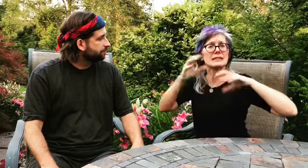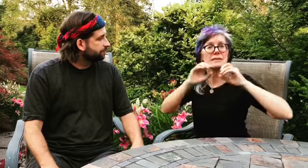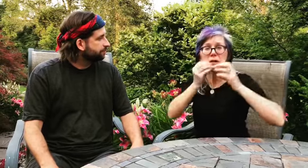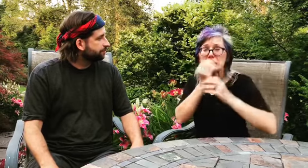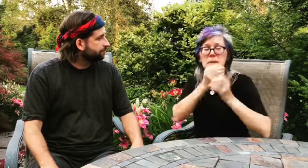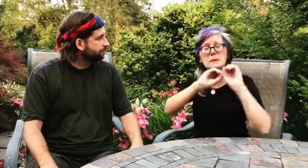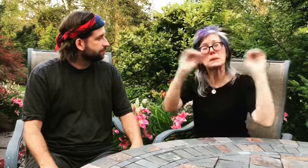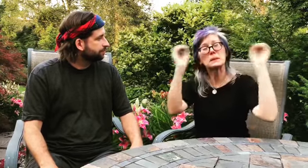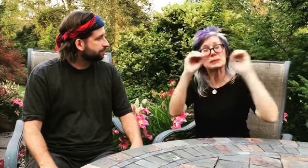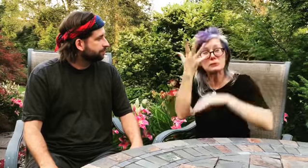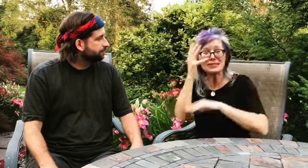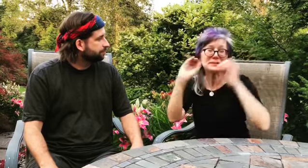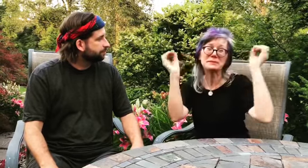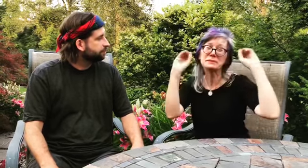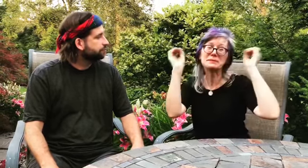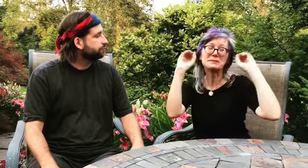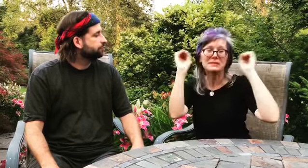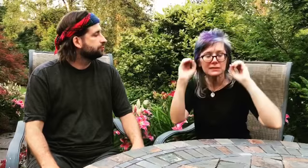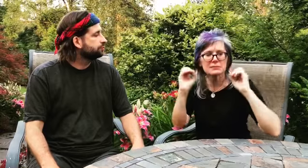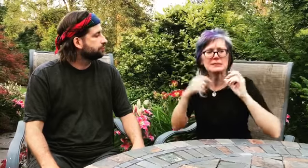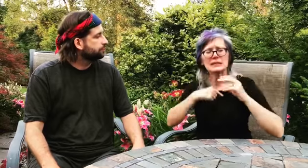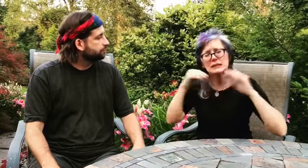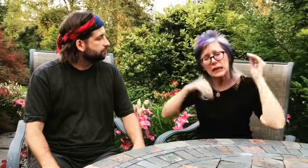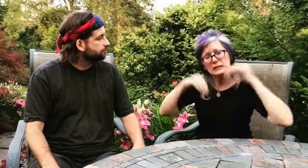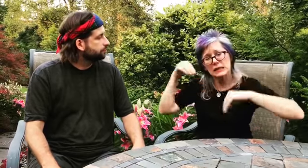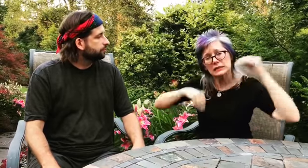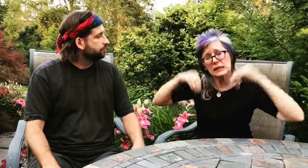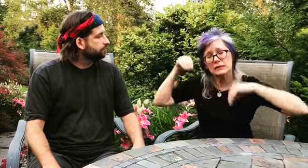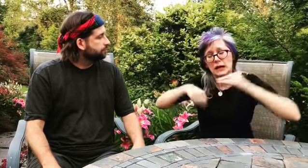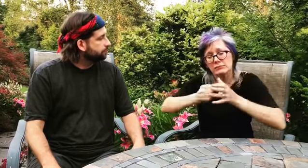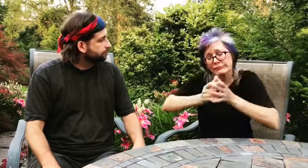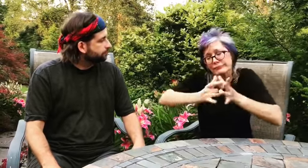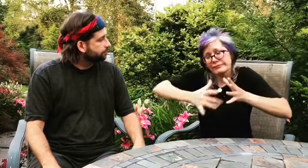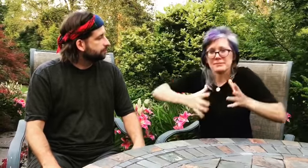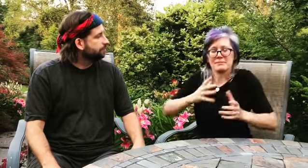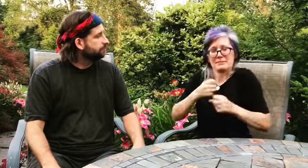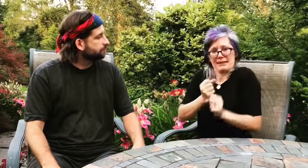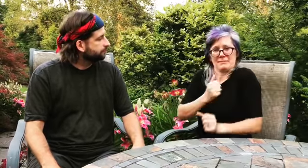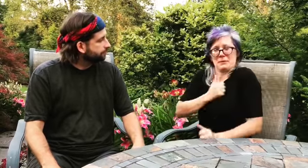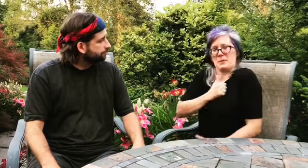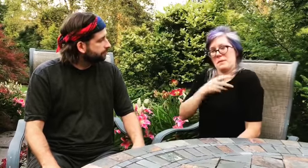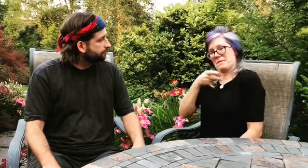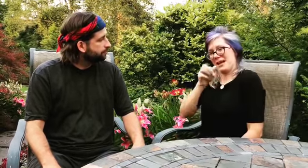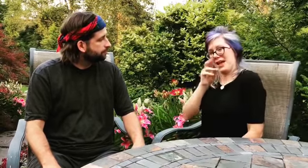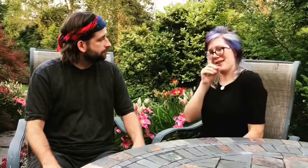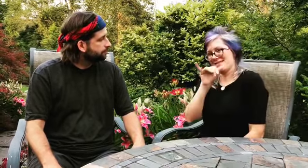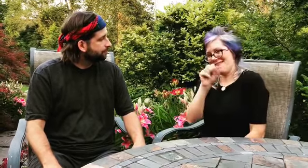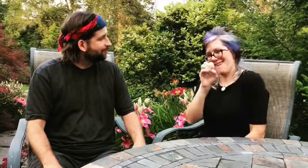There weren't any flowers or trees! We began the process of installing everything ourselves and ultimately created our own personal paradise.